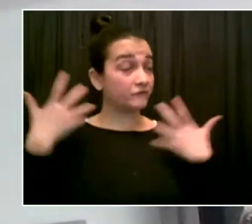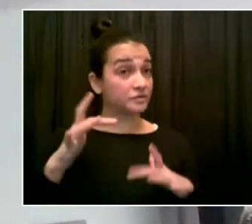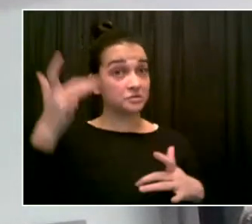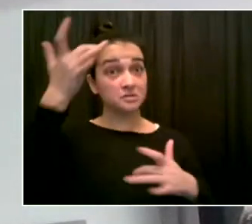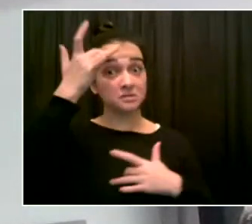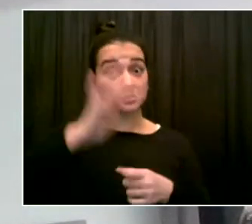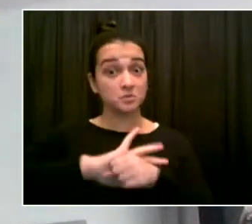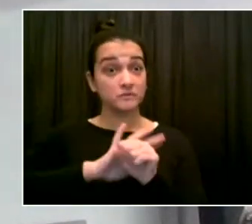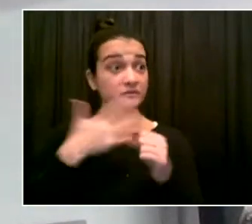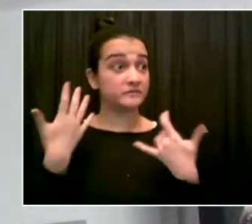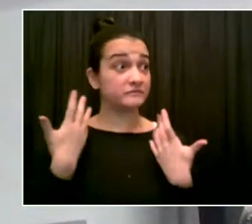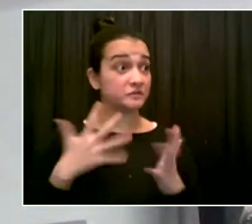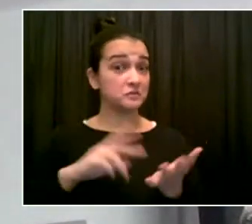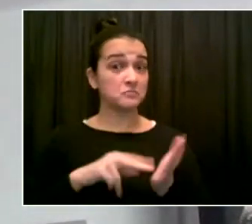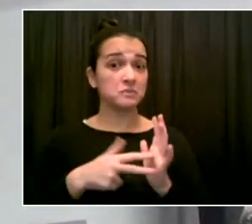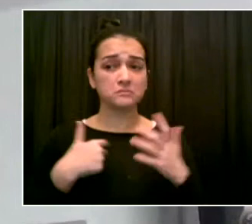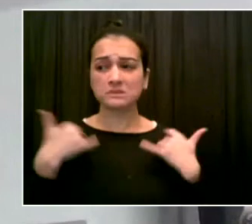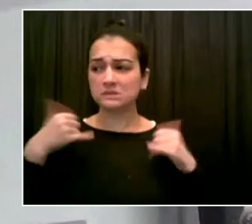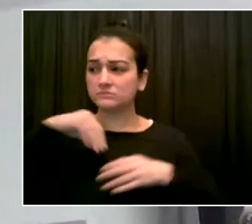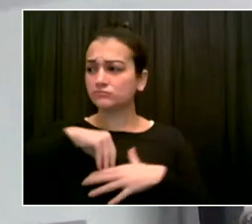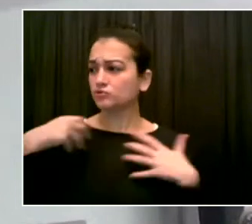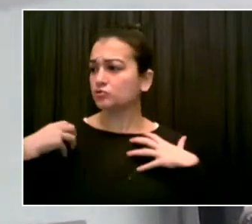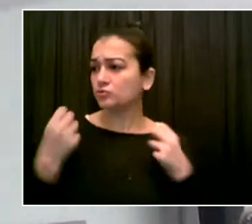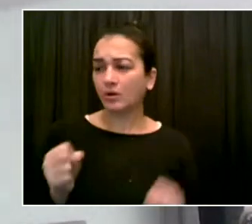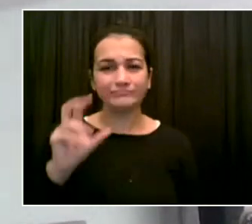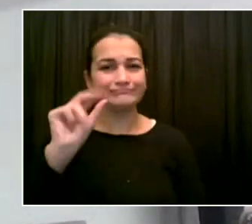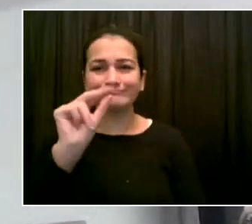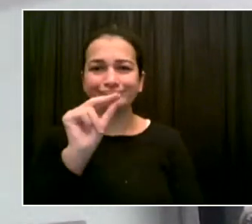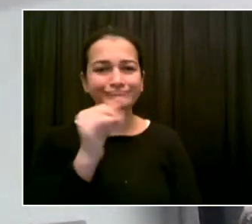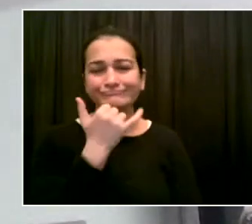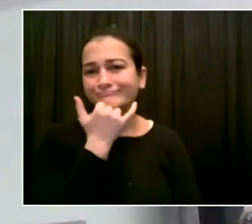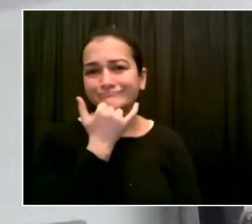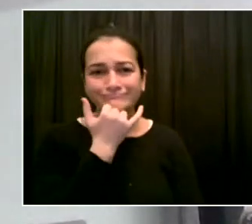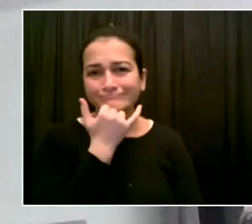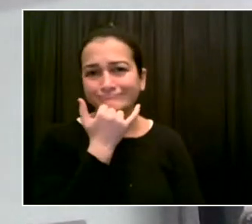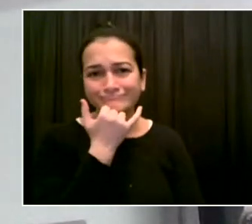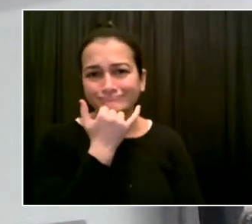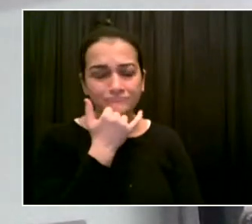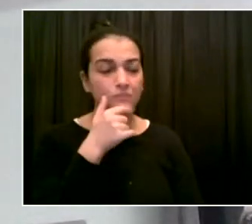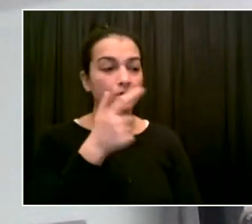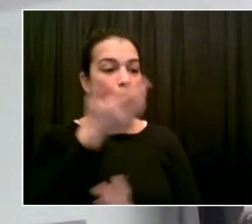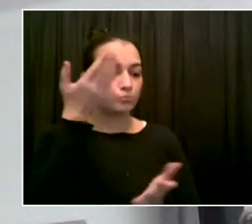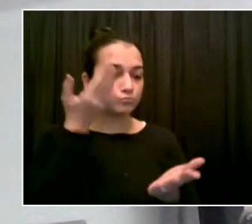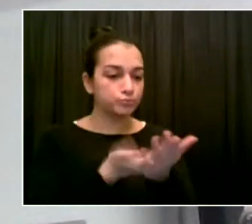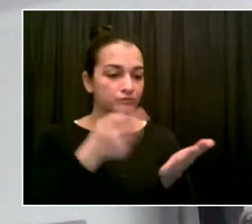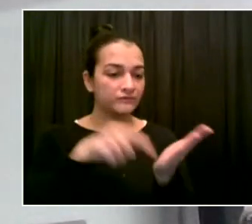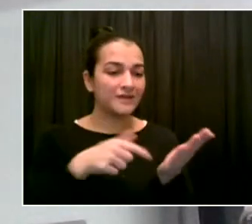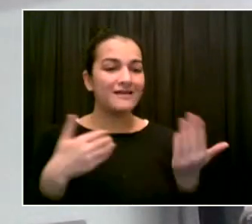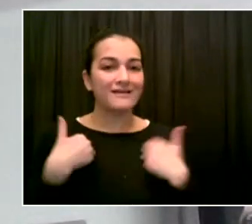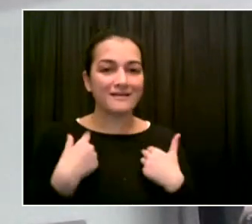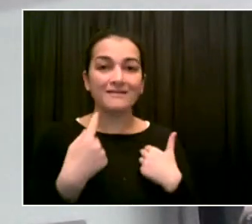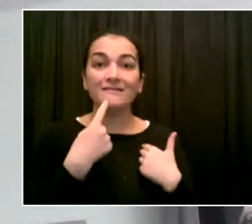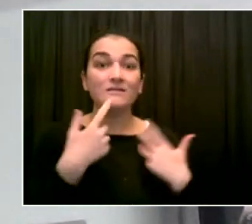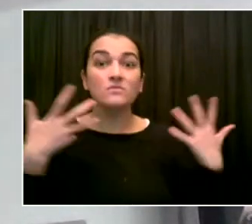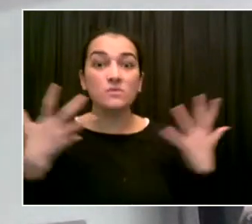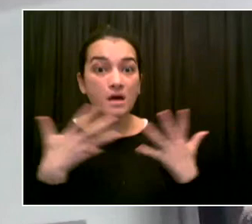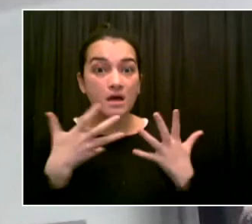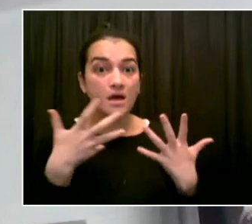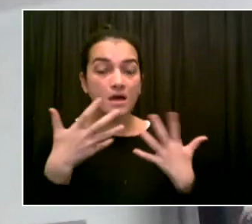AS OTHER PEOPLE. HET BEST WAY AND THE ONLY PROTECTANT IS TO GET VACCINATION. STUDIES HAVE